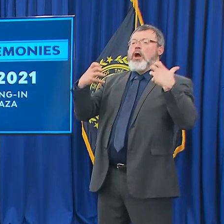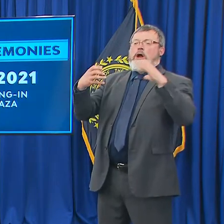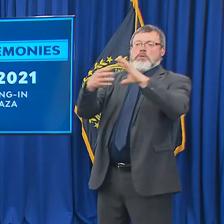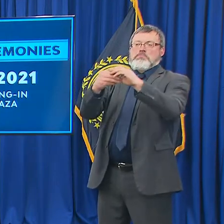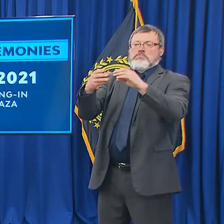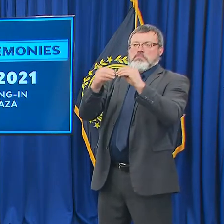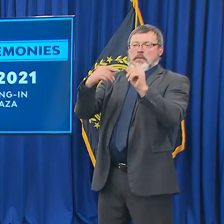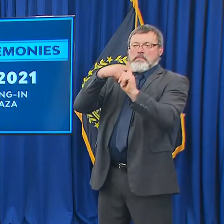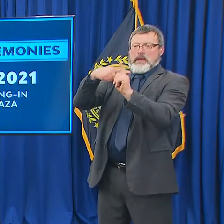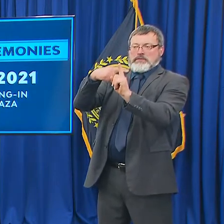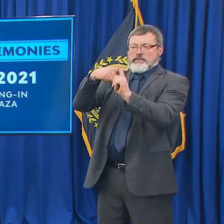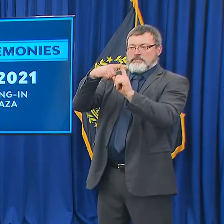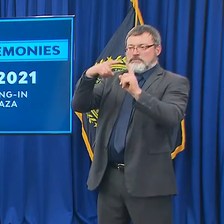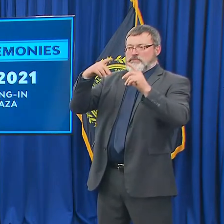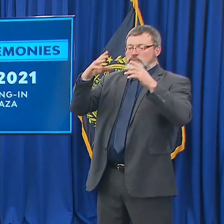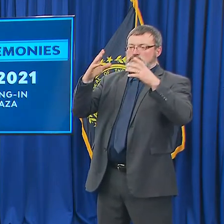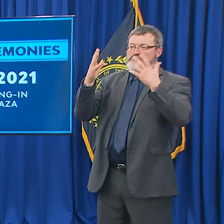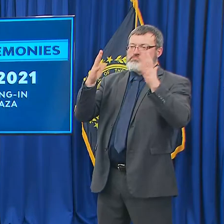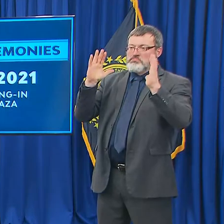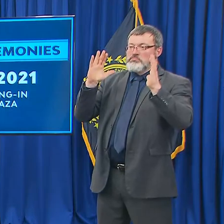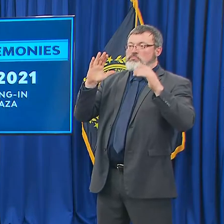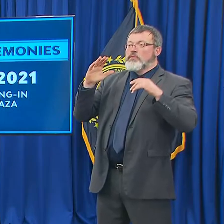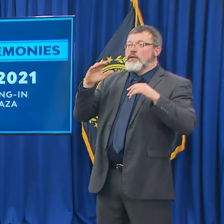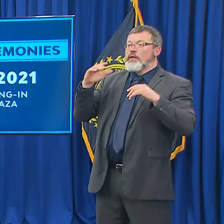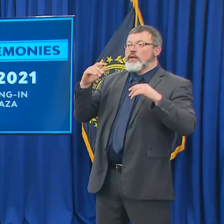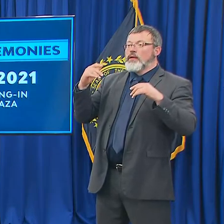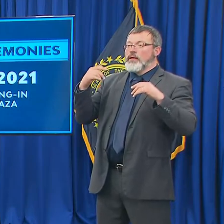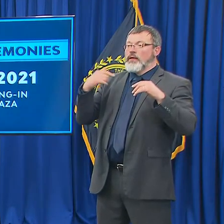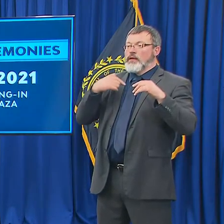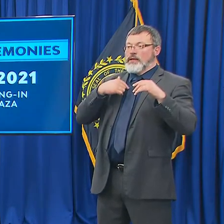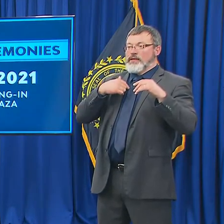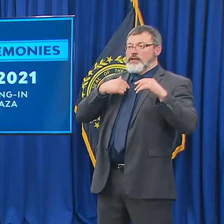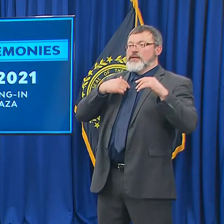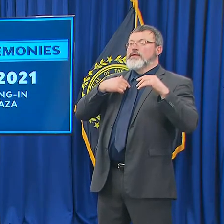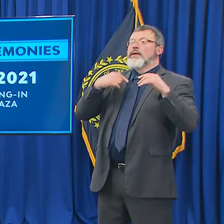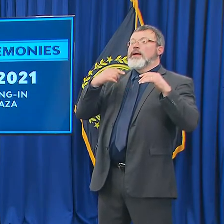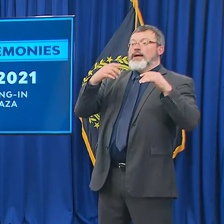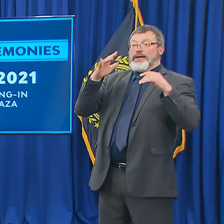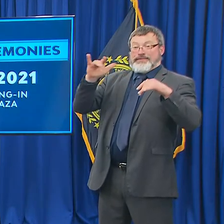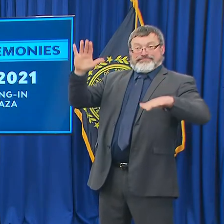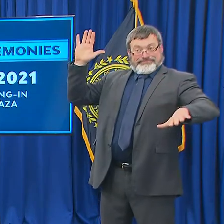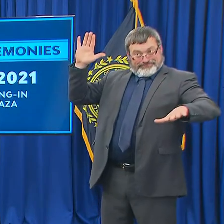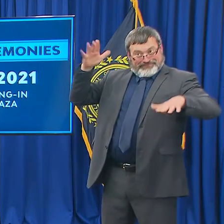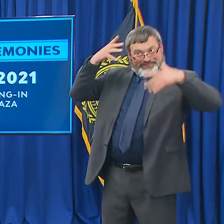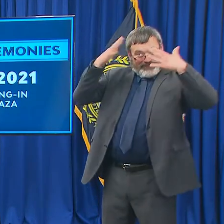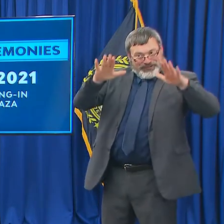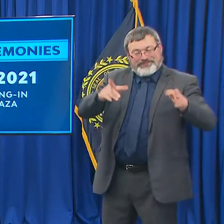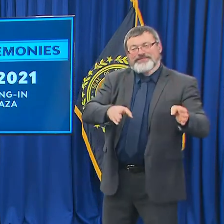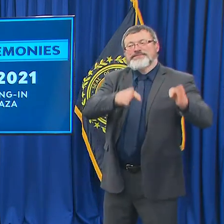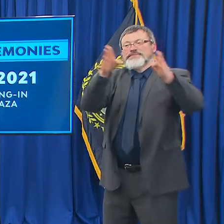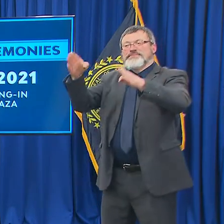to really say to kind of celebrate coming through it. If you will, a way to say thank you away way to give back to the state of New Hampshire and the citizens